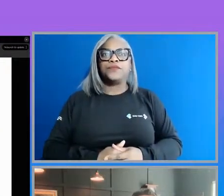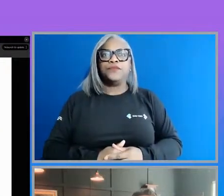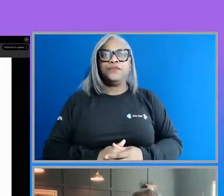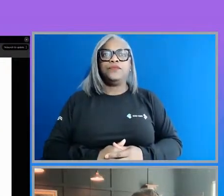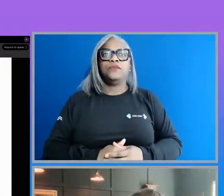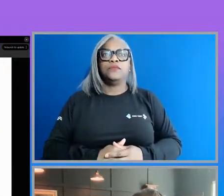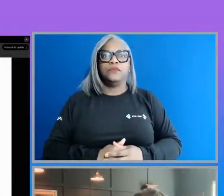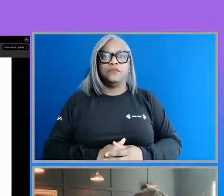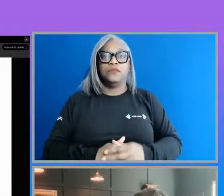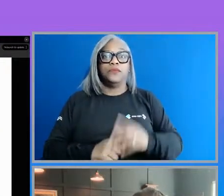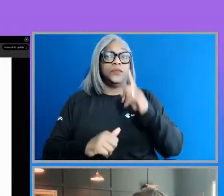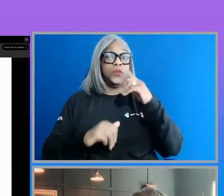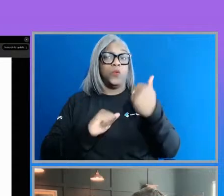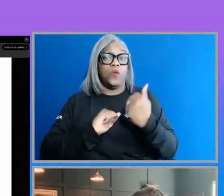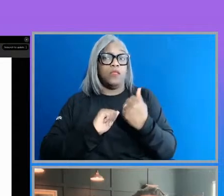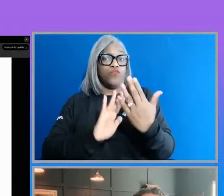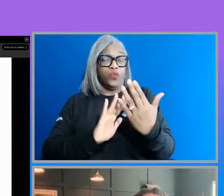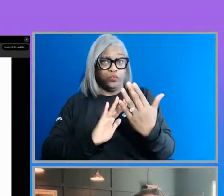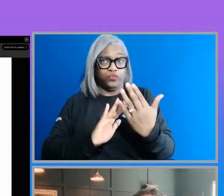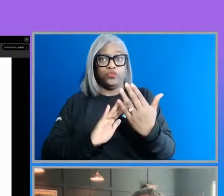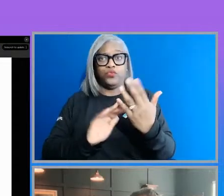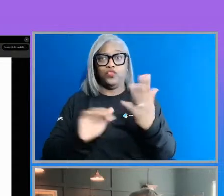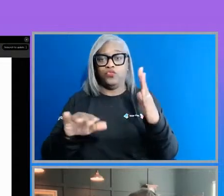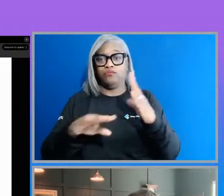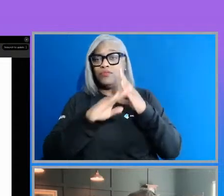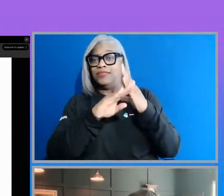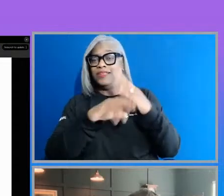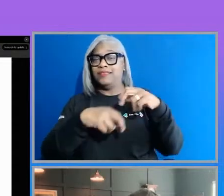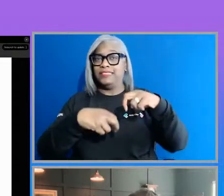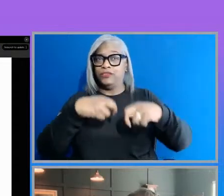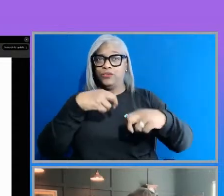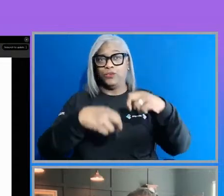practical approach to prevent this issue in your design tool